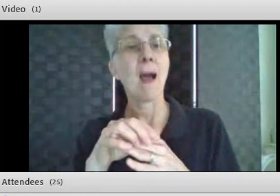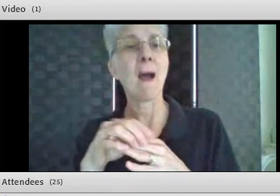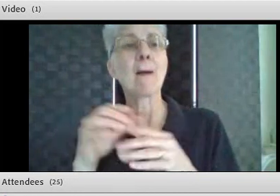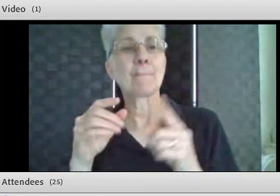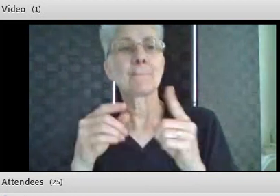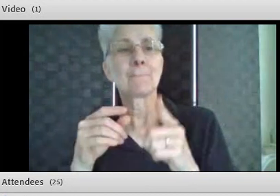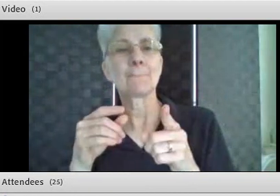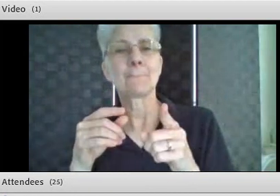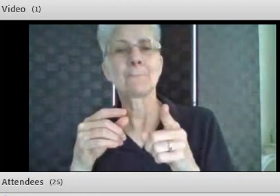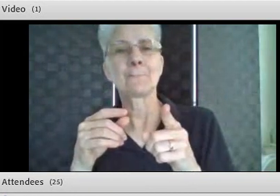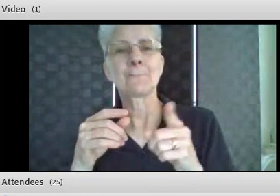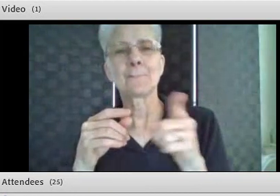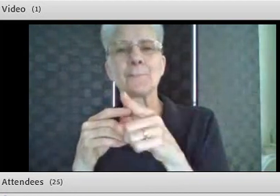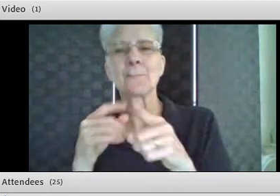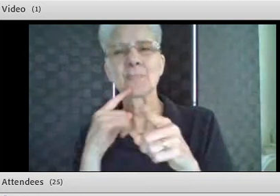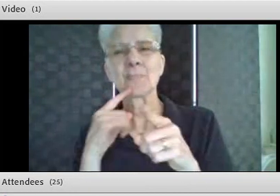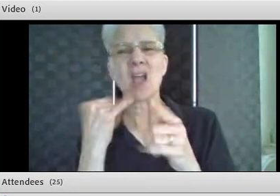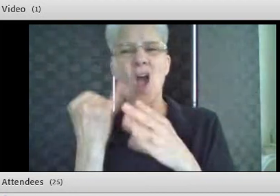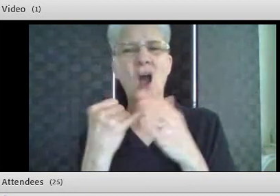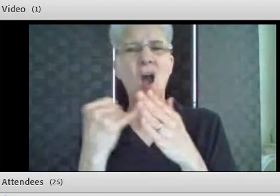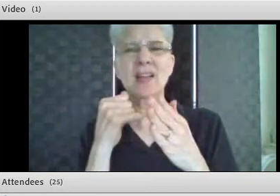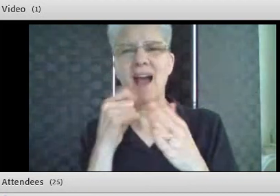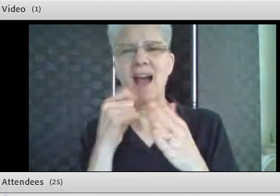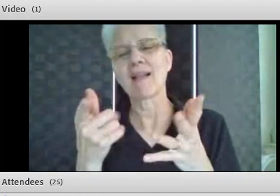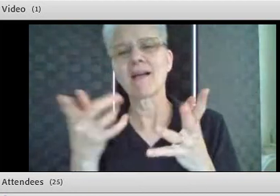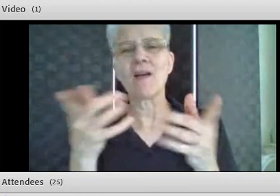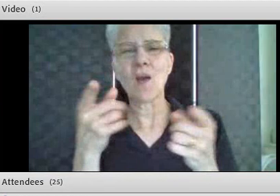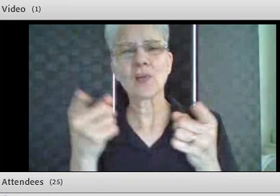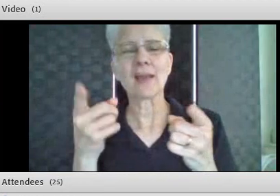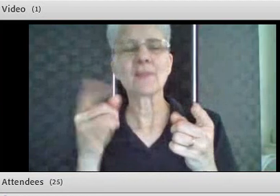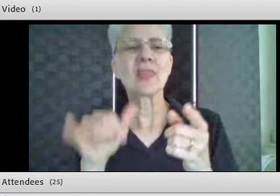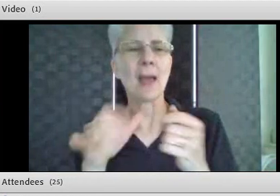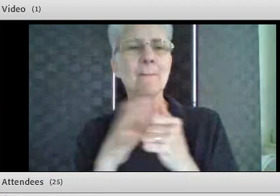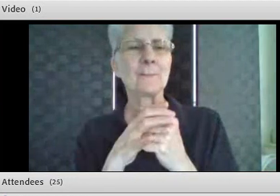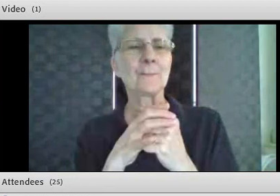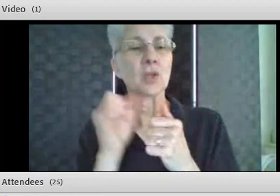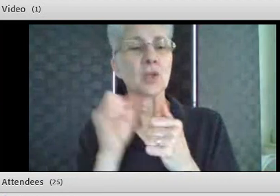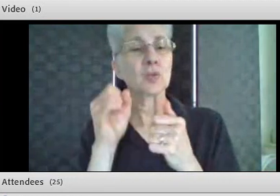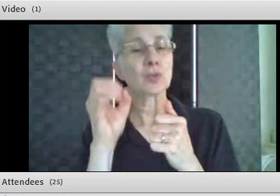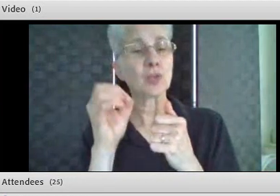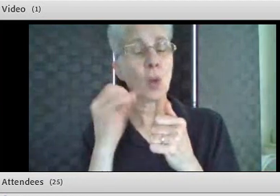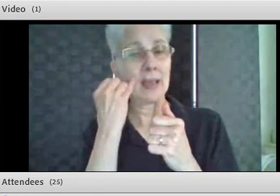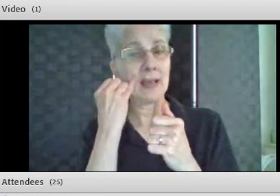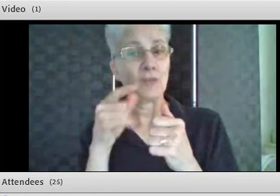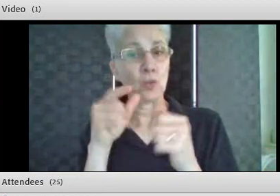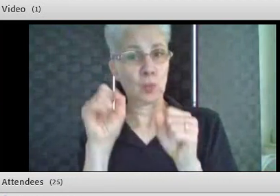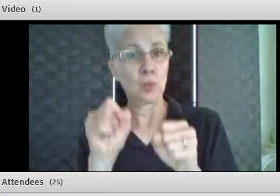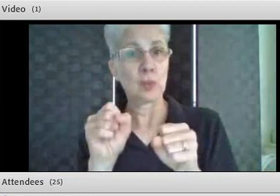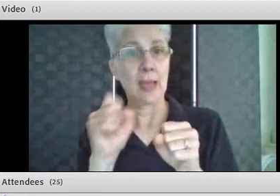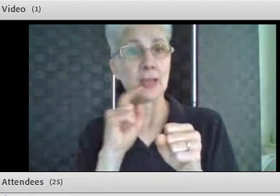If you want to be super cool and tech-savvy, you can go to the draw tool up on top. There we go. All right.